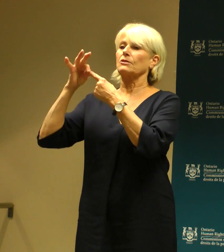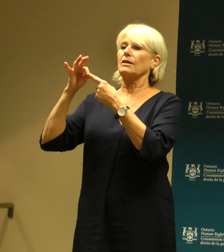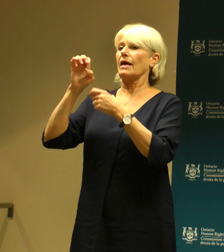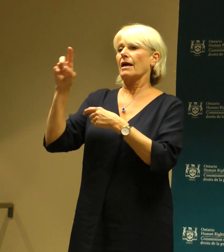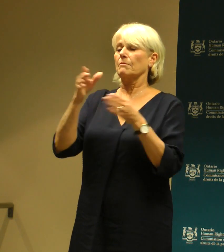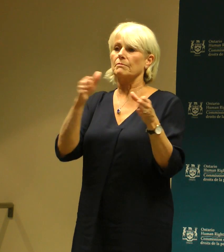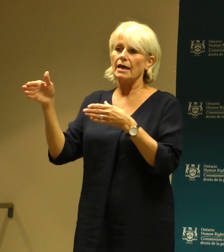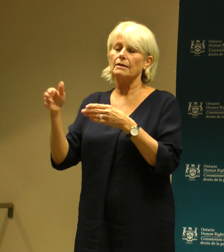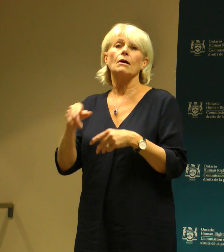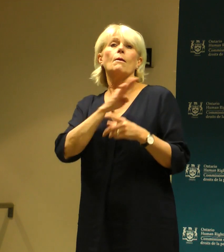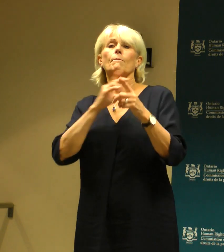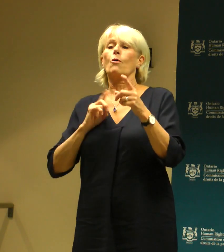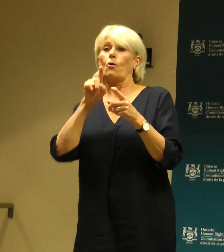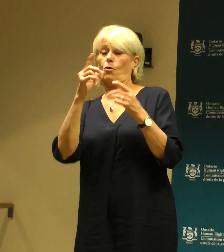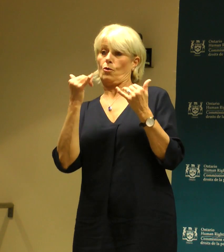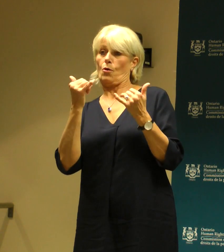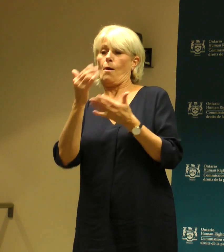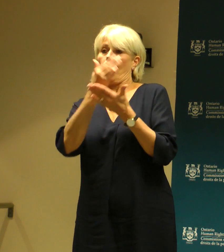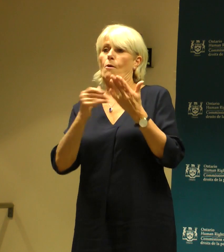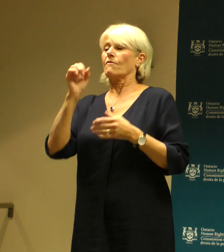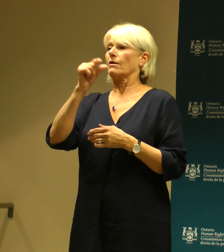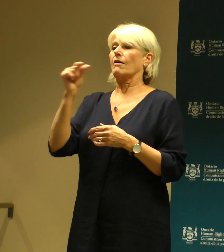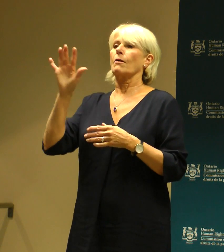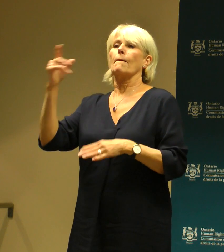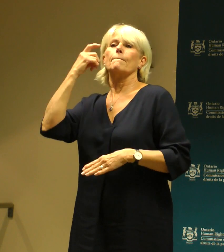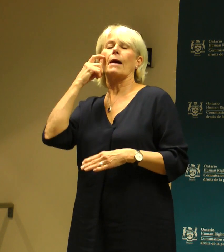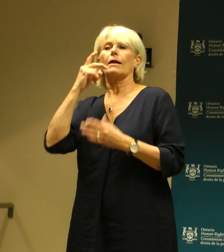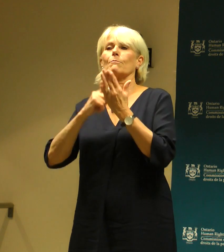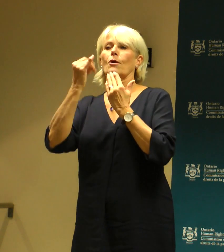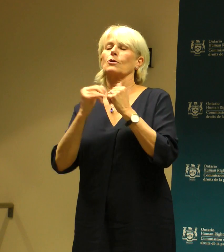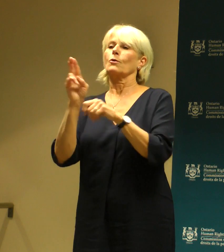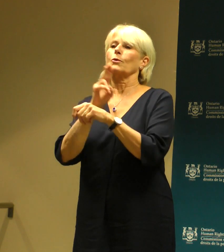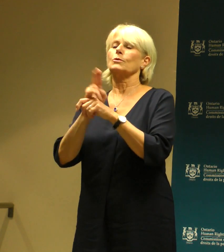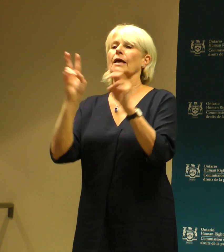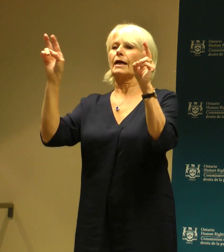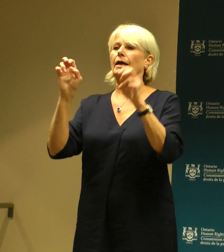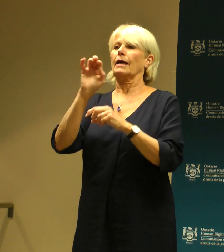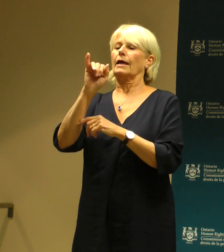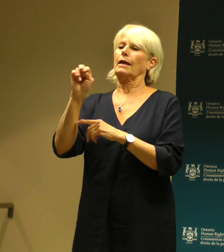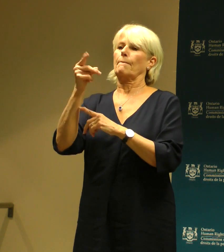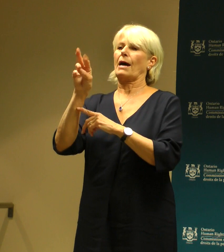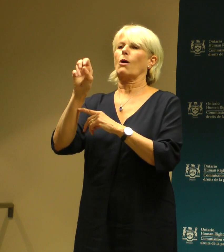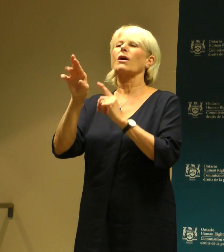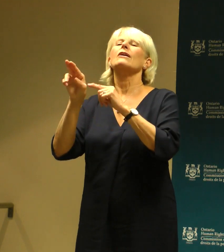and boards that are currently part of the government’s pilot project using Empower, a reading intervention program.